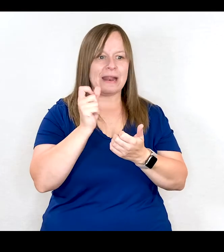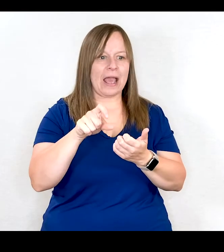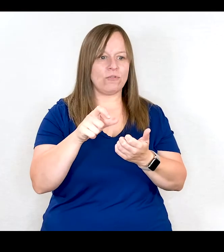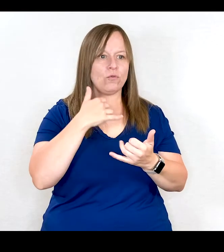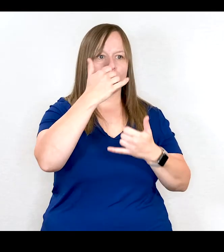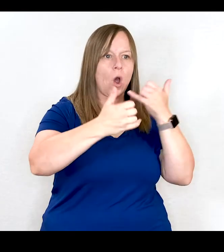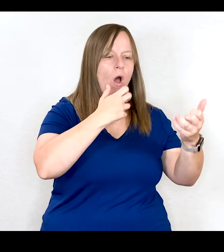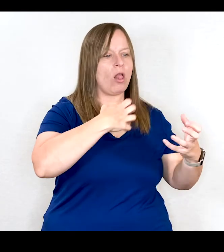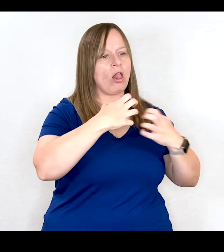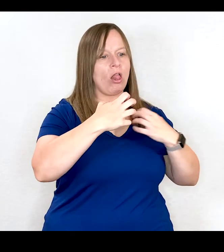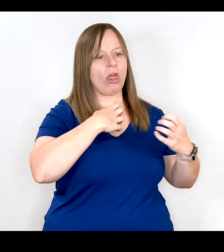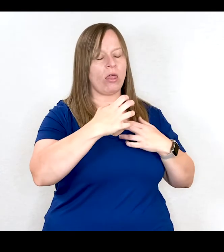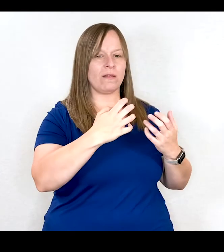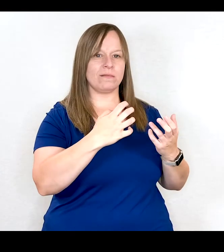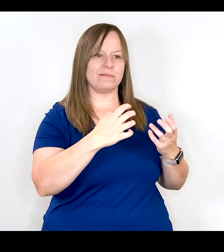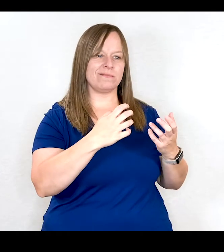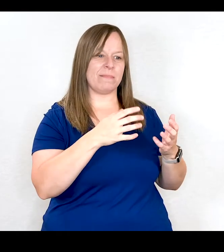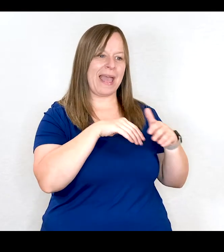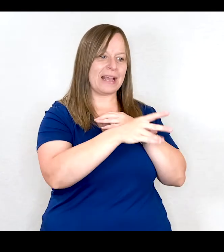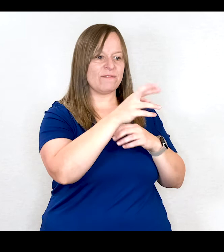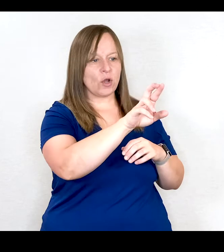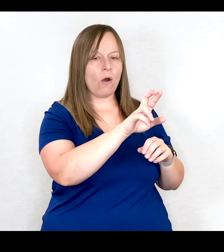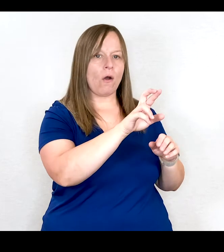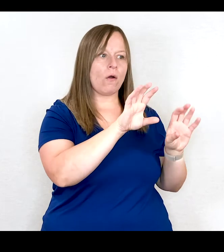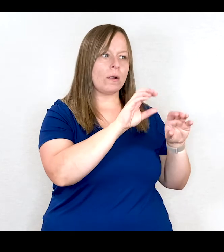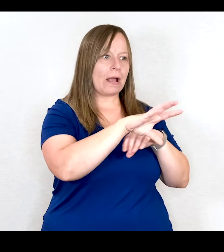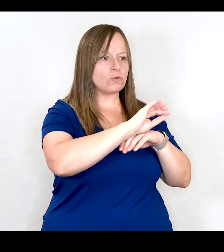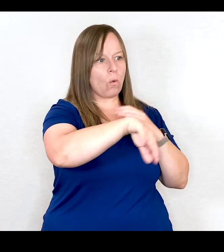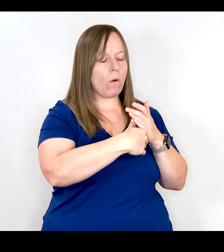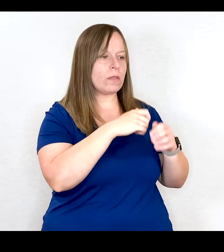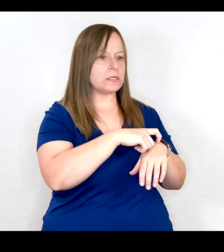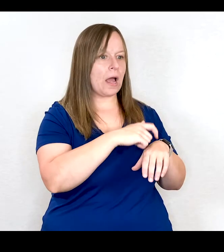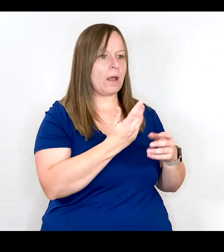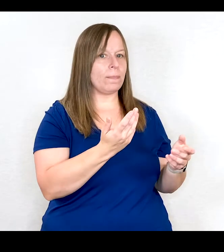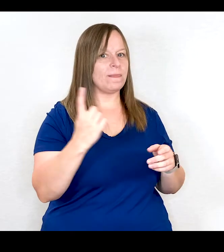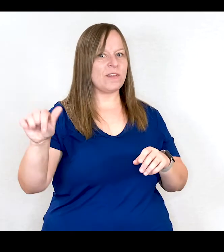I didn't have to just call and complain to my ACCES-VR counselor all of the time.